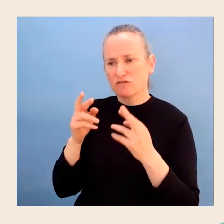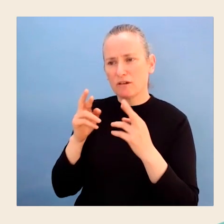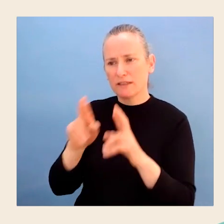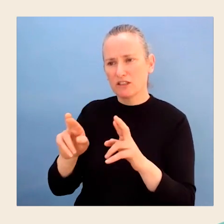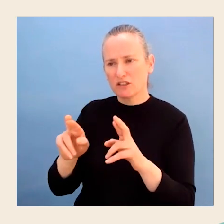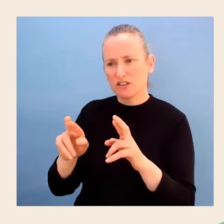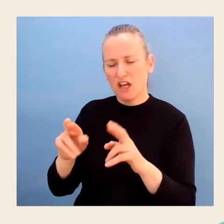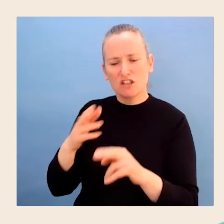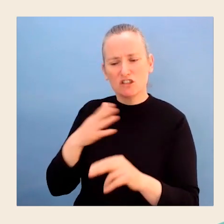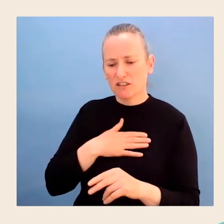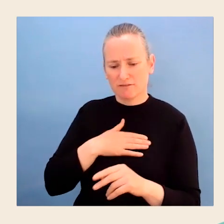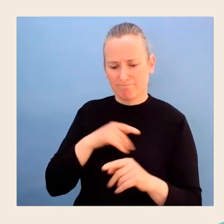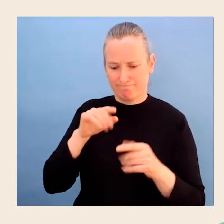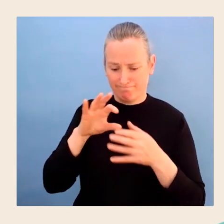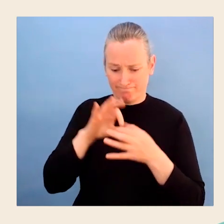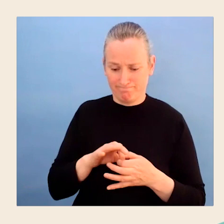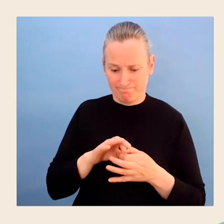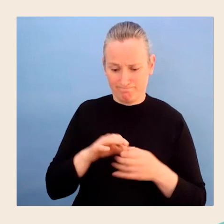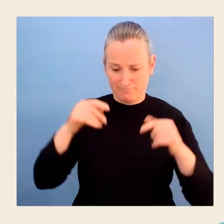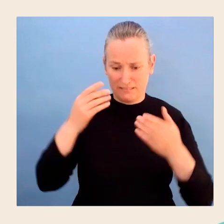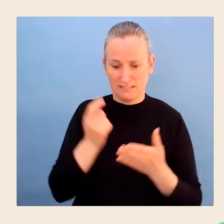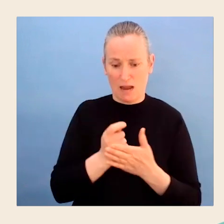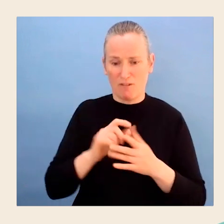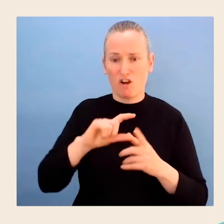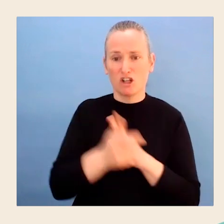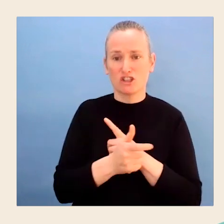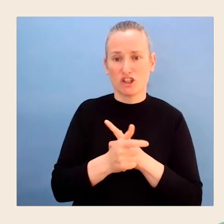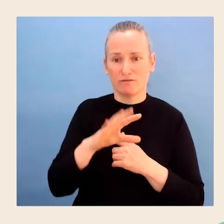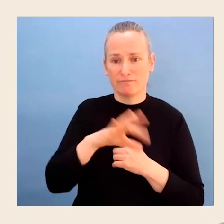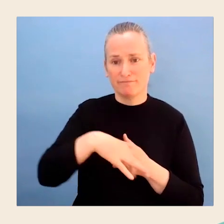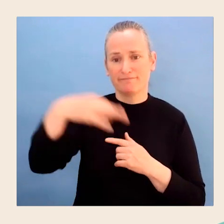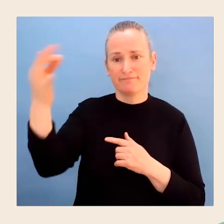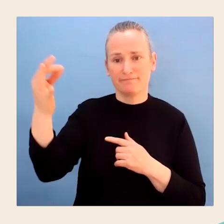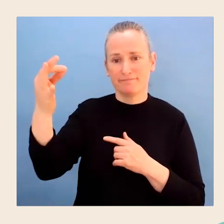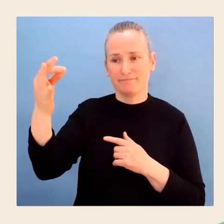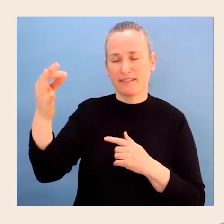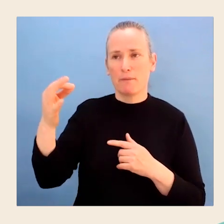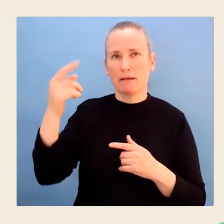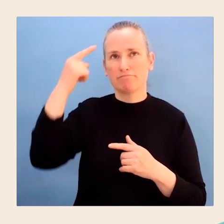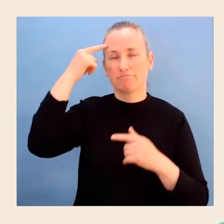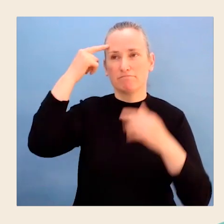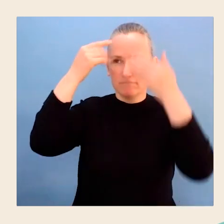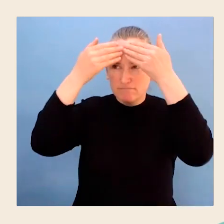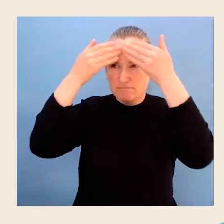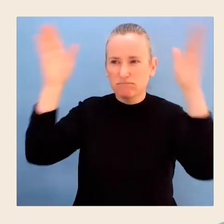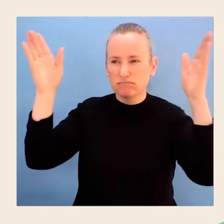do you not invite a different kind of multiplicity that representation itself edits out in singularity.